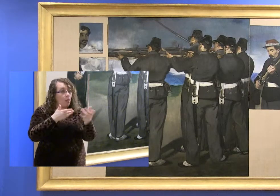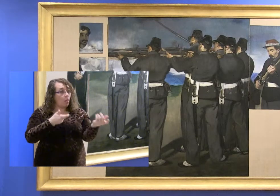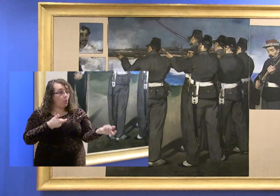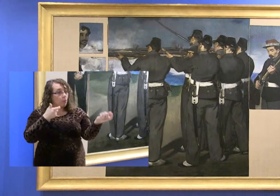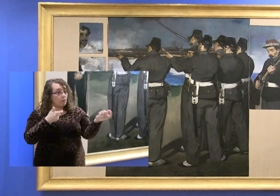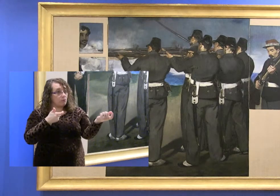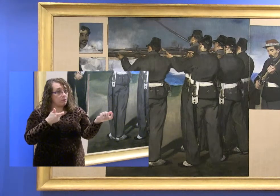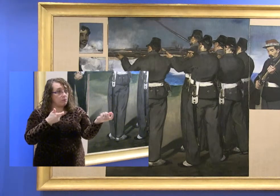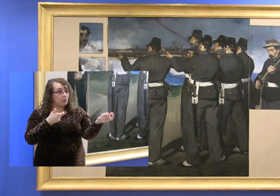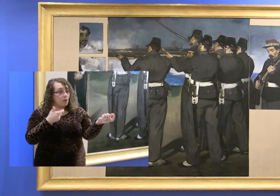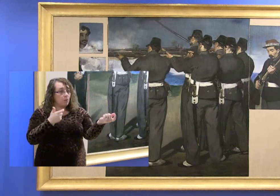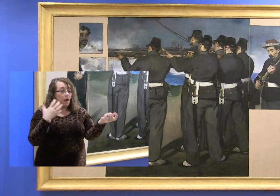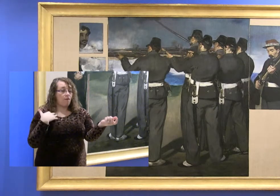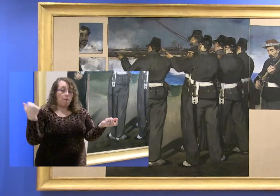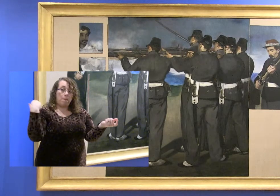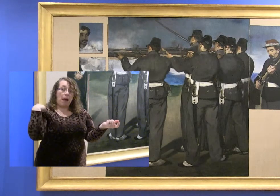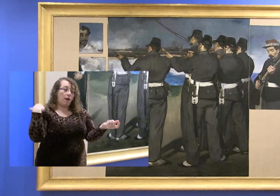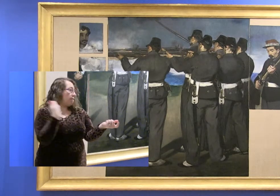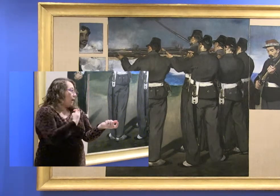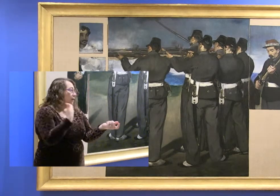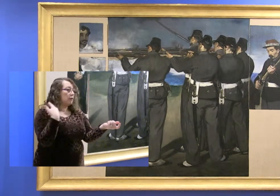with their backs to us. Behind them is an officer.